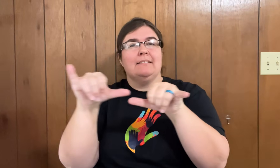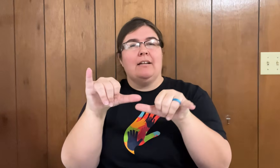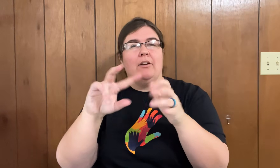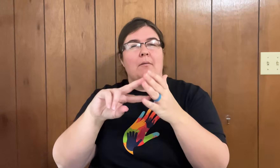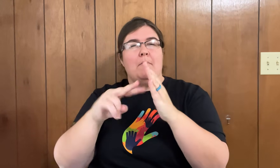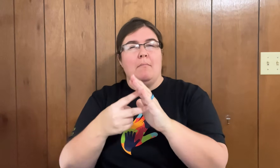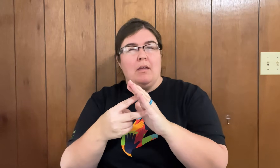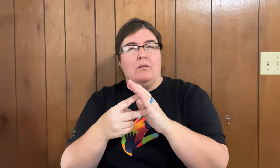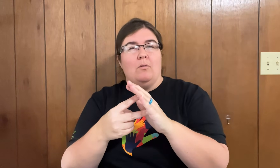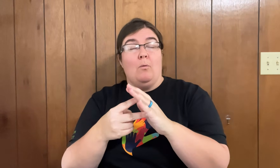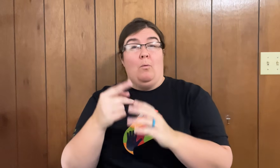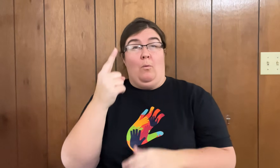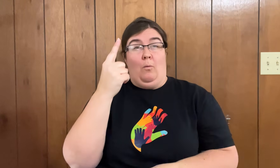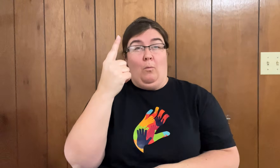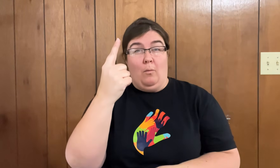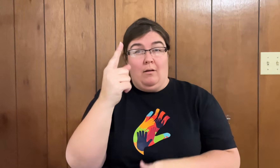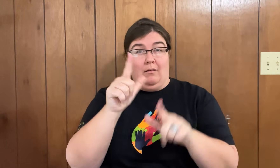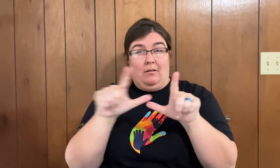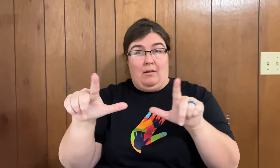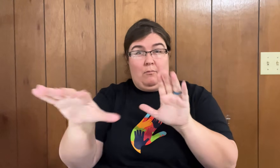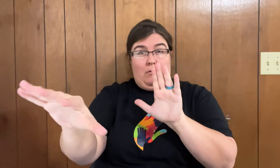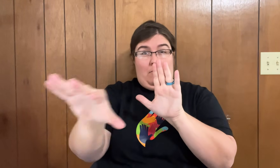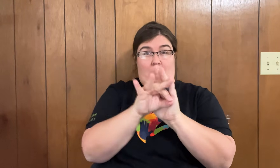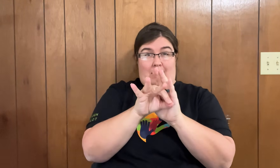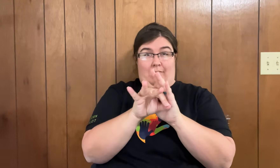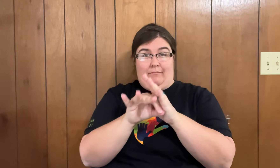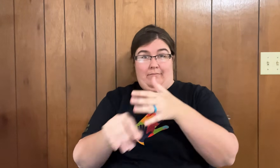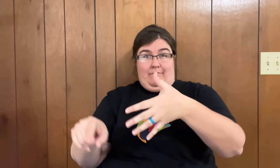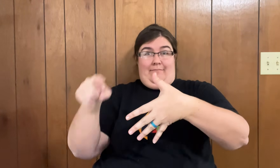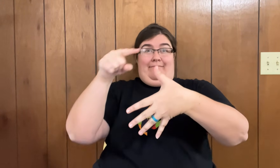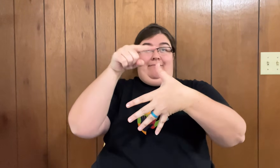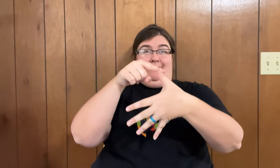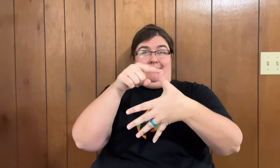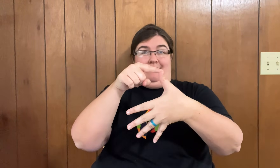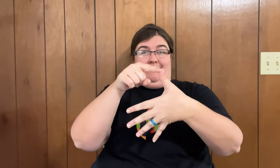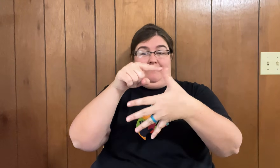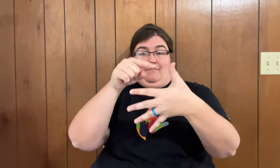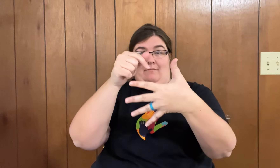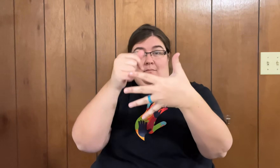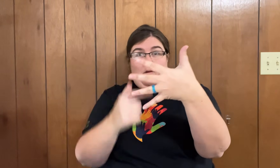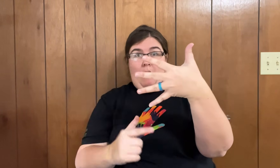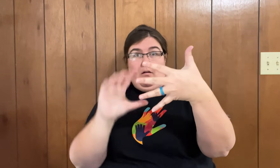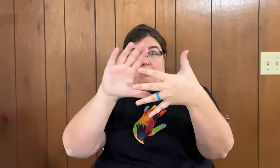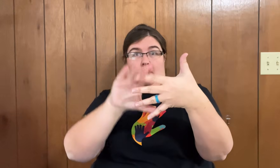So to reiterate, standardization means one language is chosen usually to the